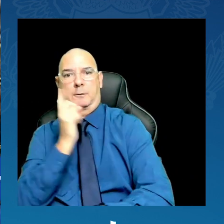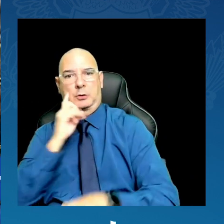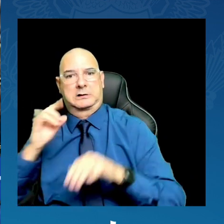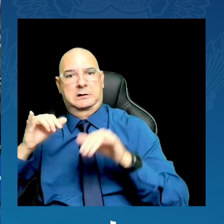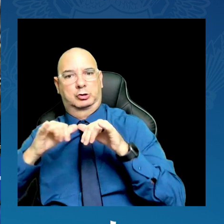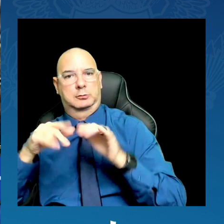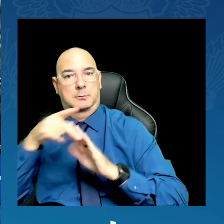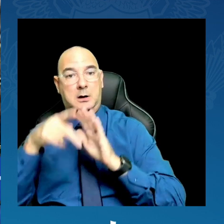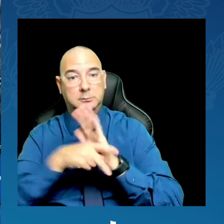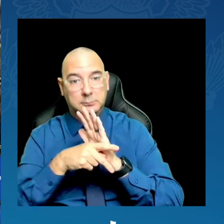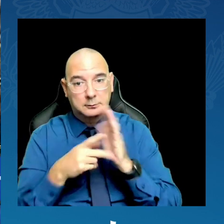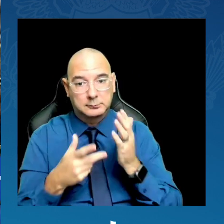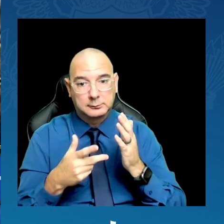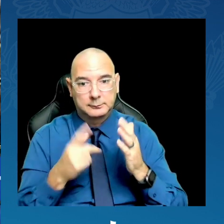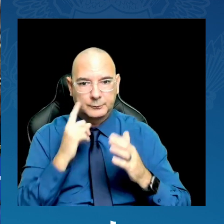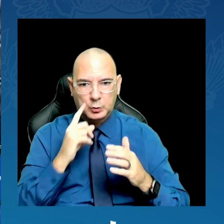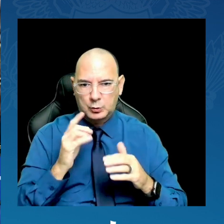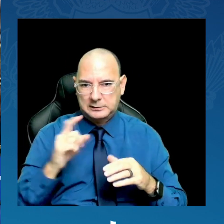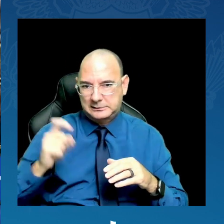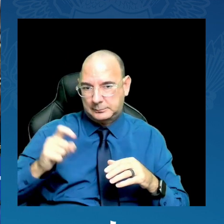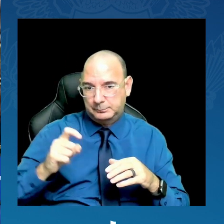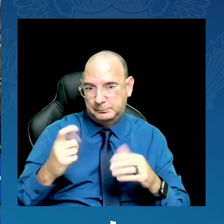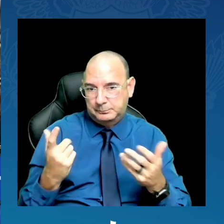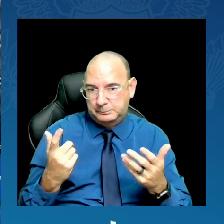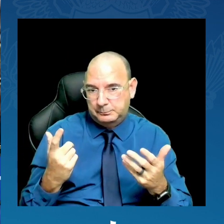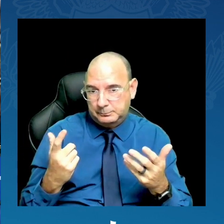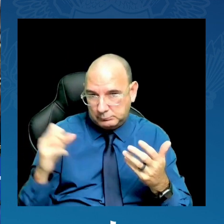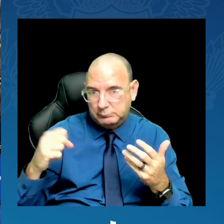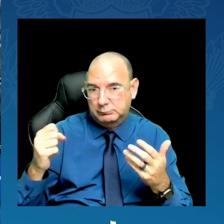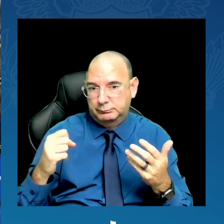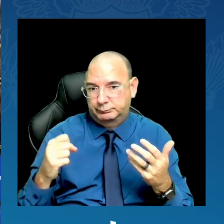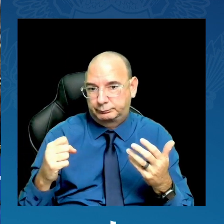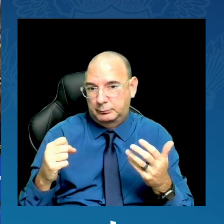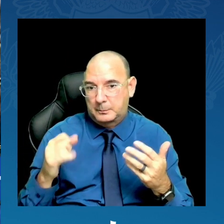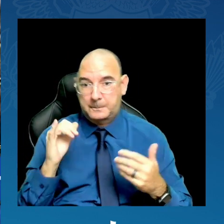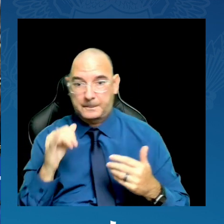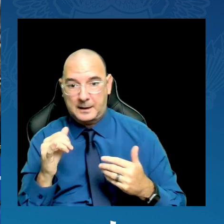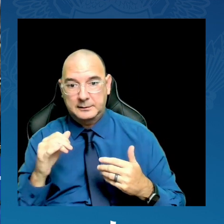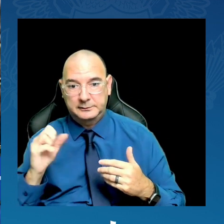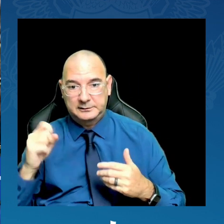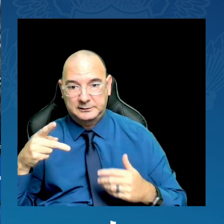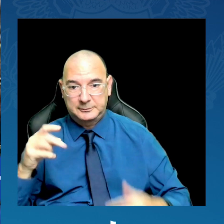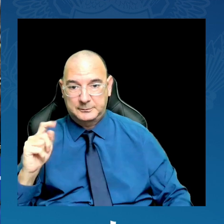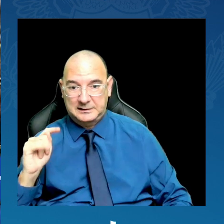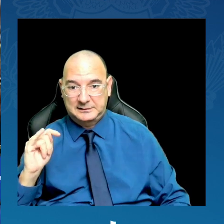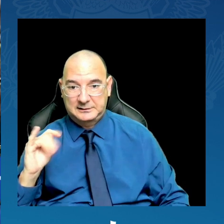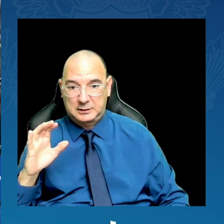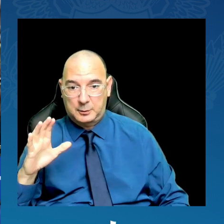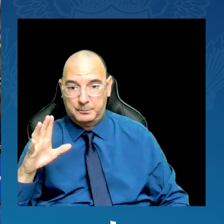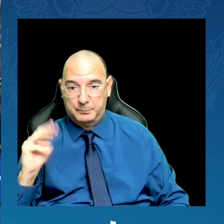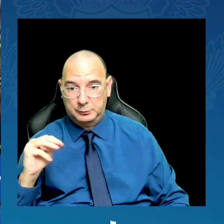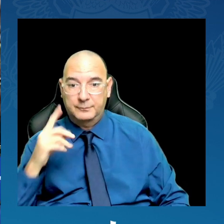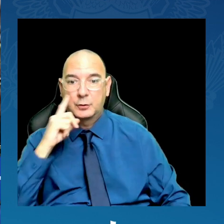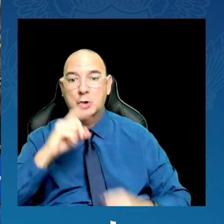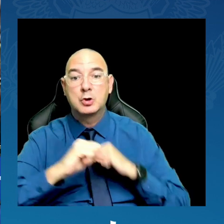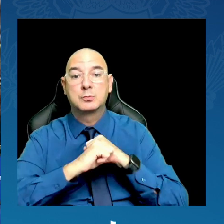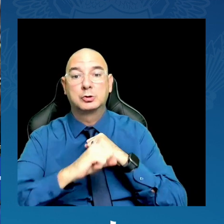making available spectrum for commercial space launches. And these are the kind of things we're doing to help grow the space economy